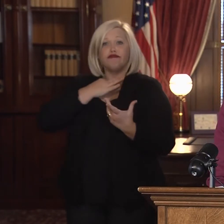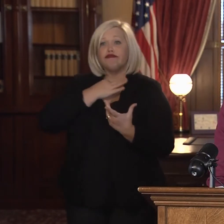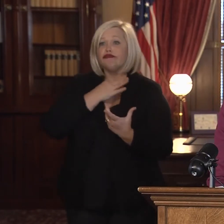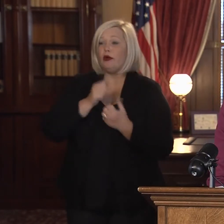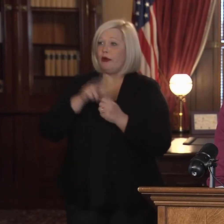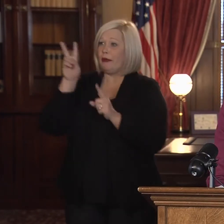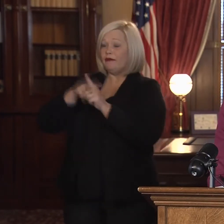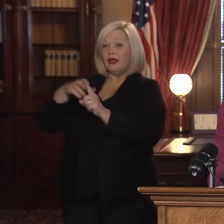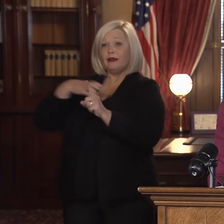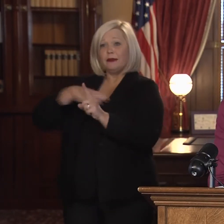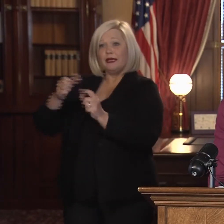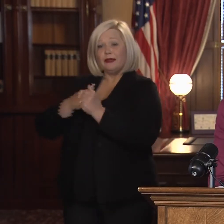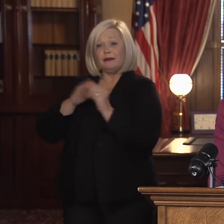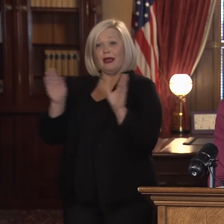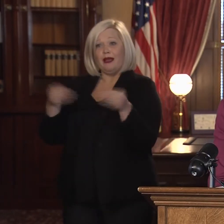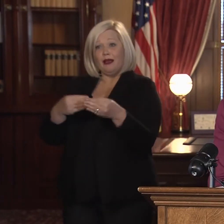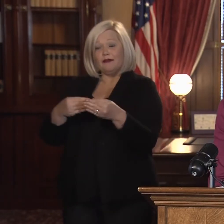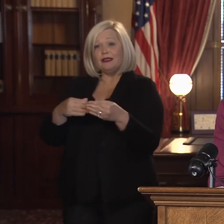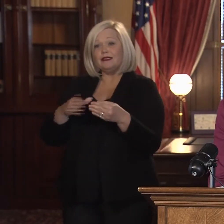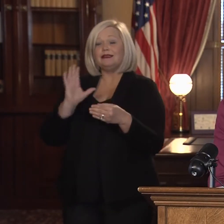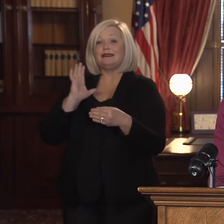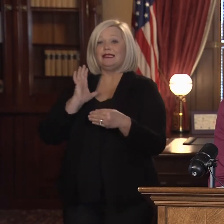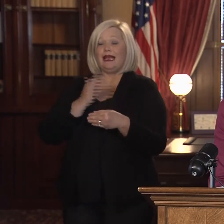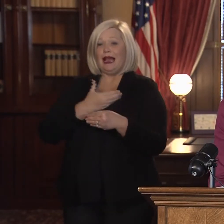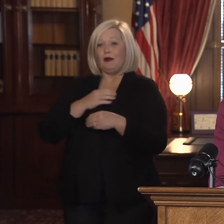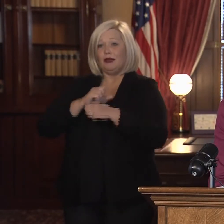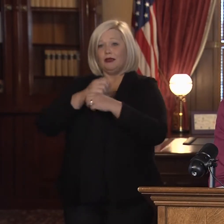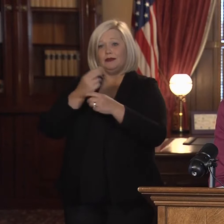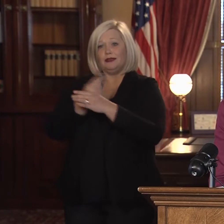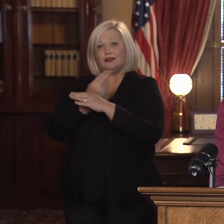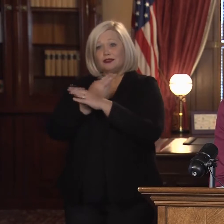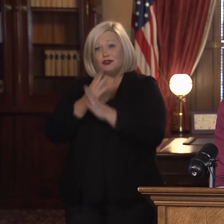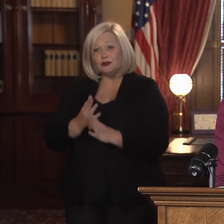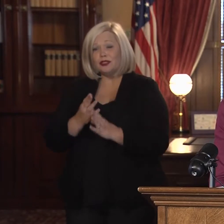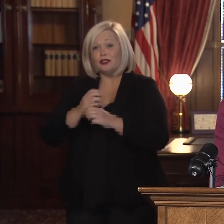ANYTHING THAT I'VE MENTIONED HERE TODAY OR TO MAKE A CONSUMER